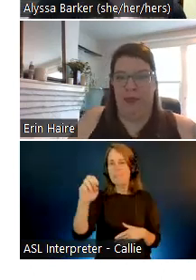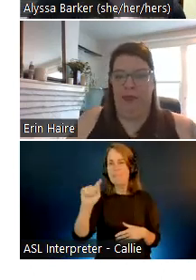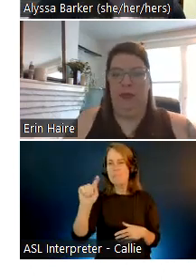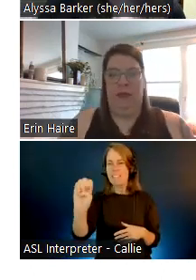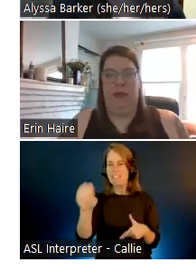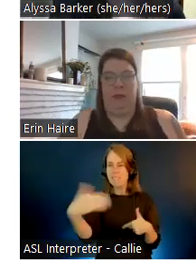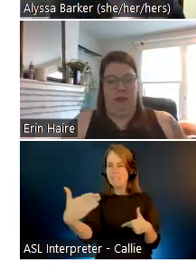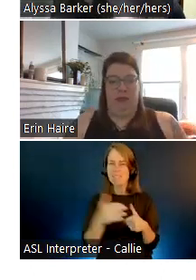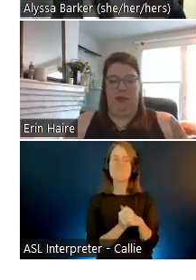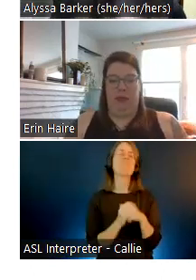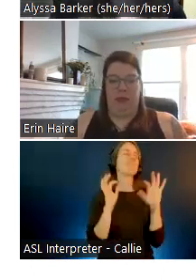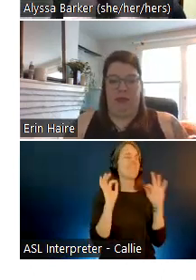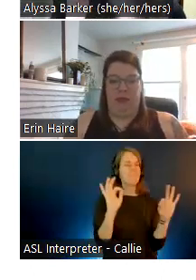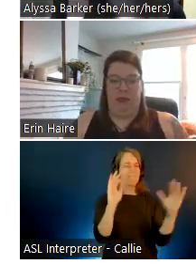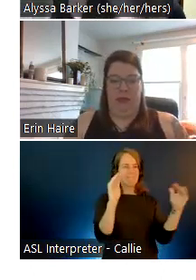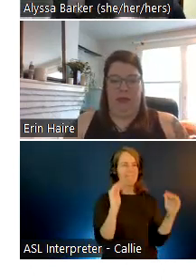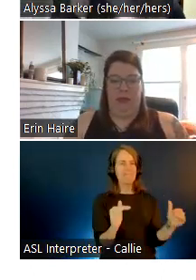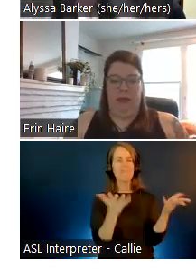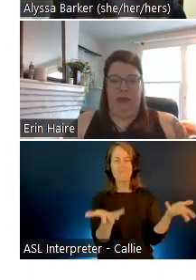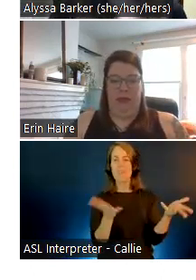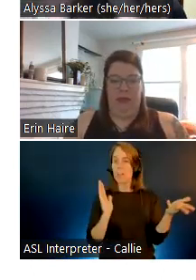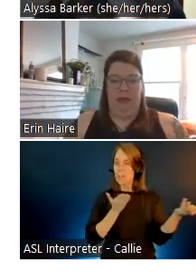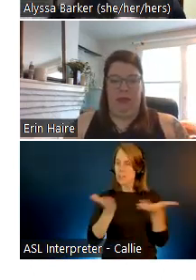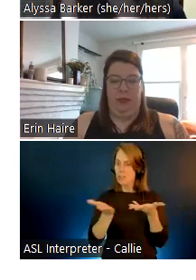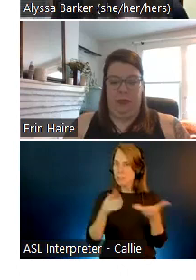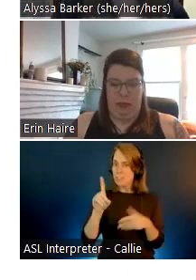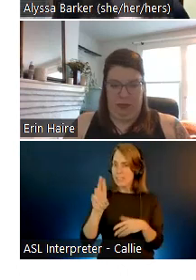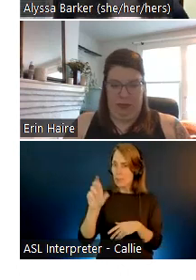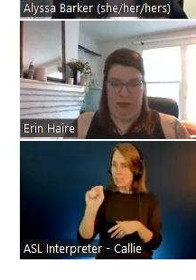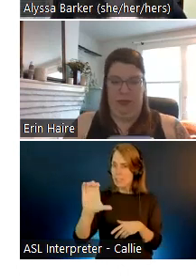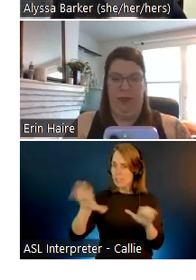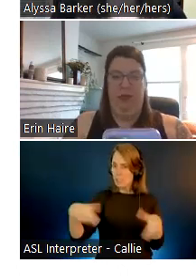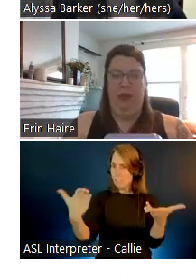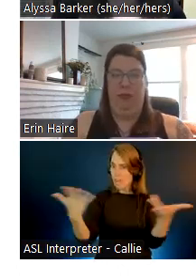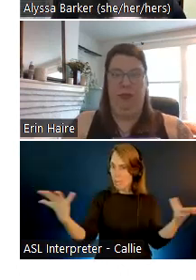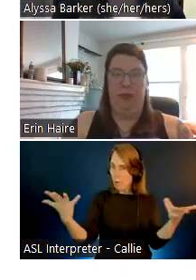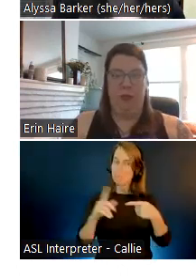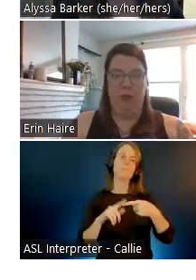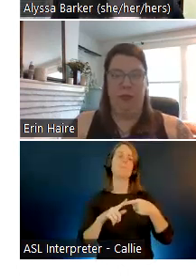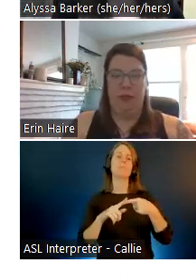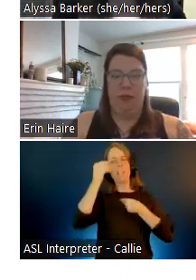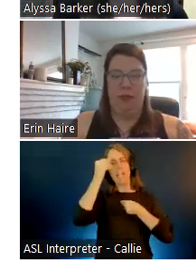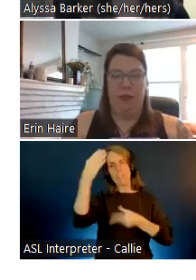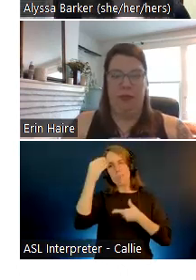so our services information and referral that's where we just provide information